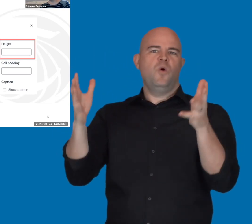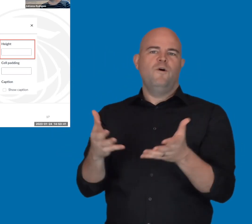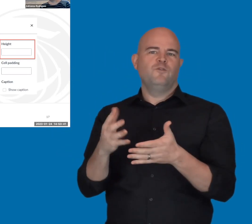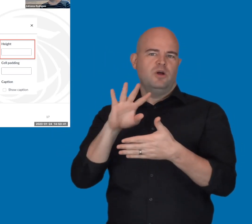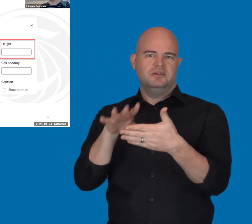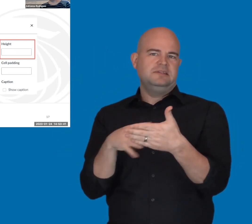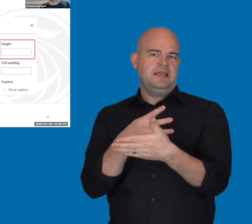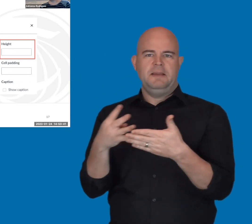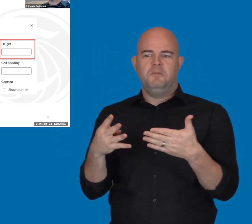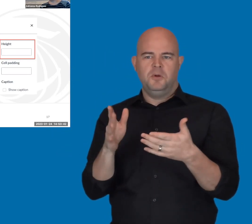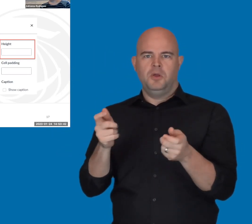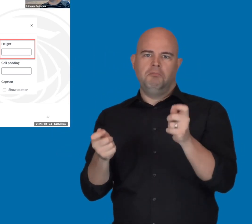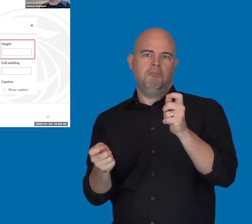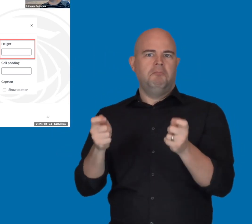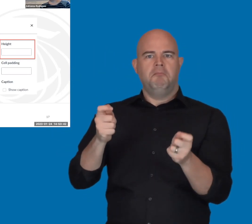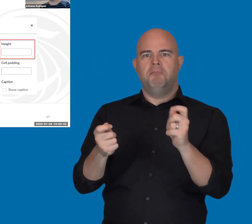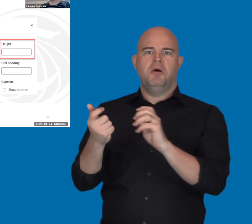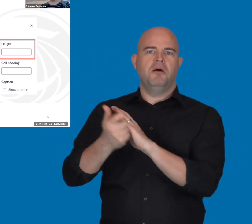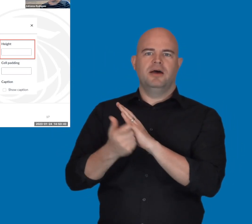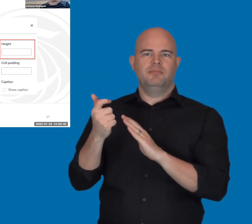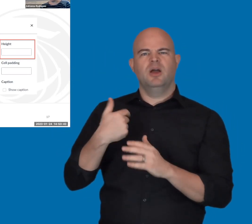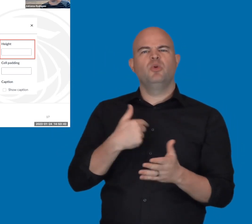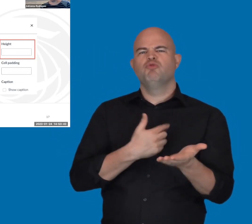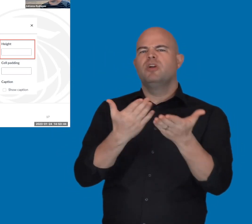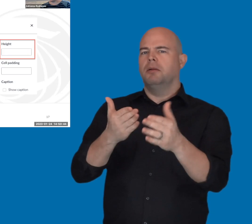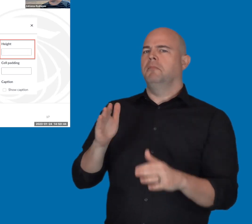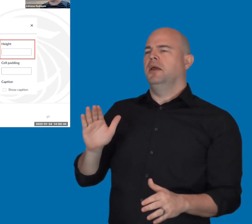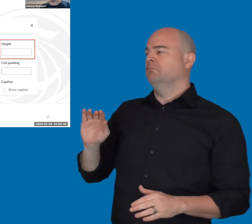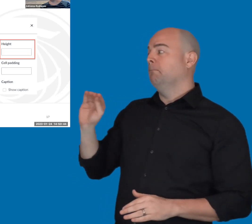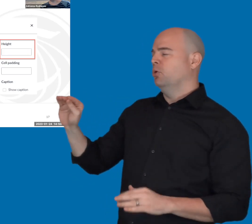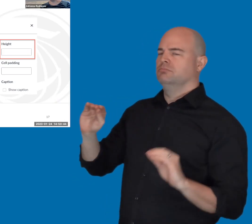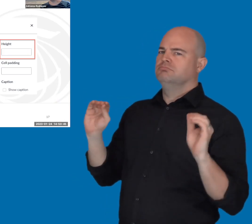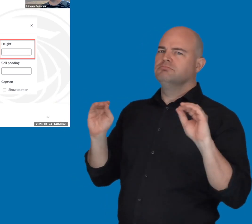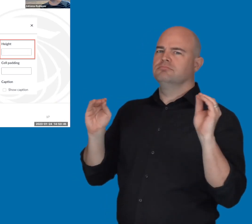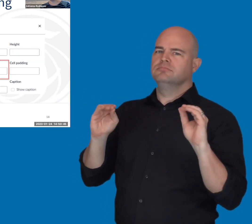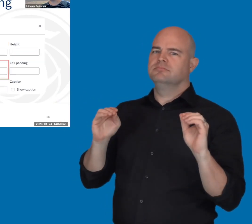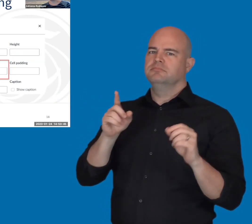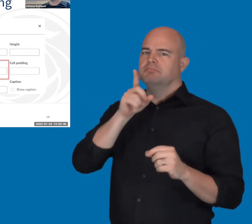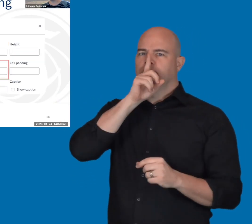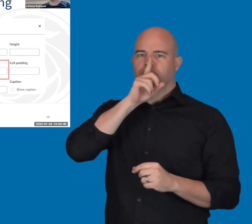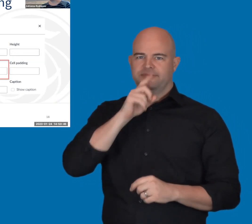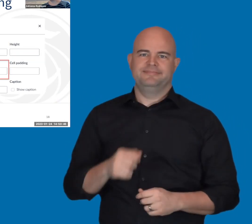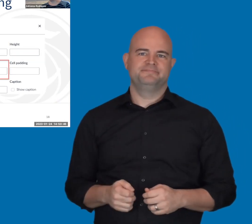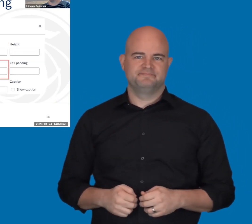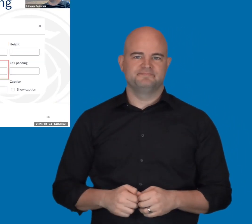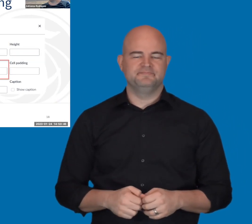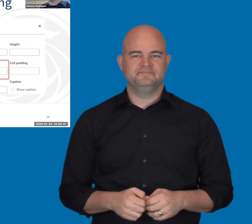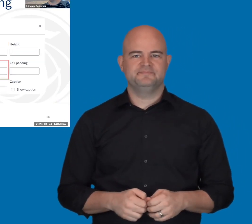So, we just recommend not specifying a heigh.